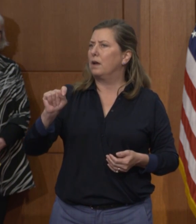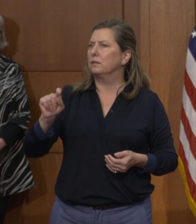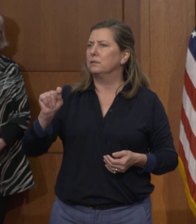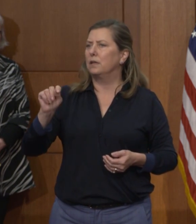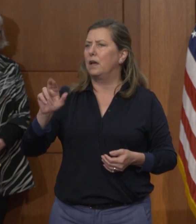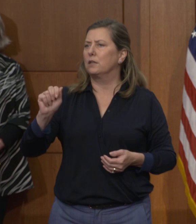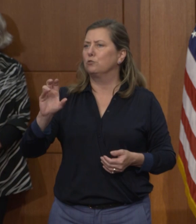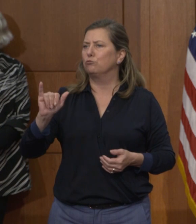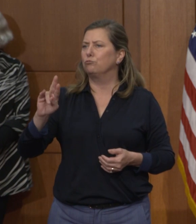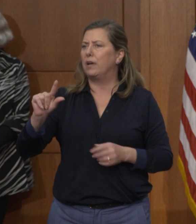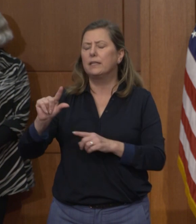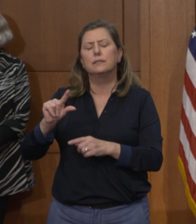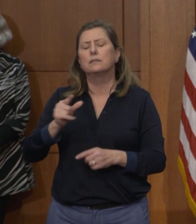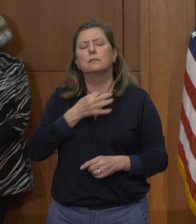But as best we can, we're gonna try to be consistent as we move forward